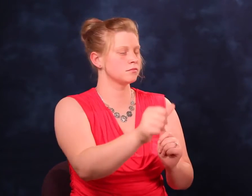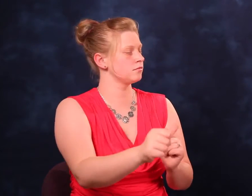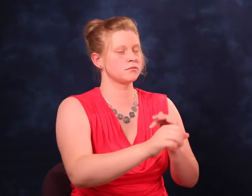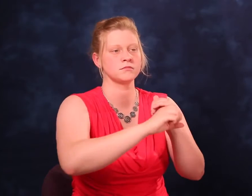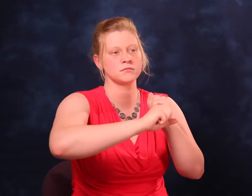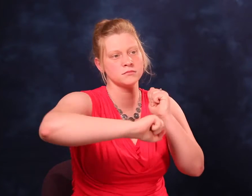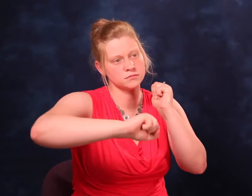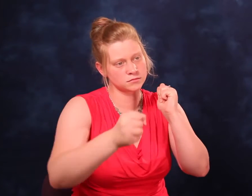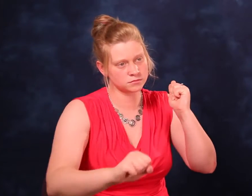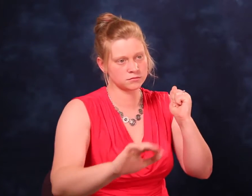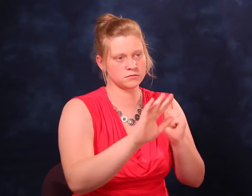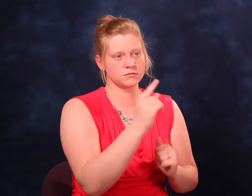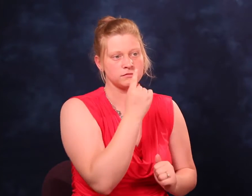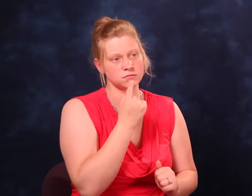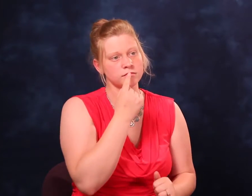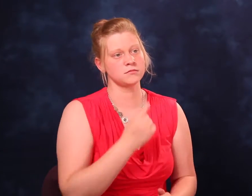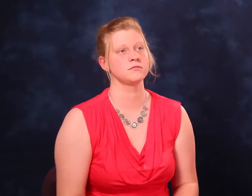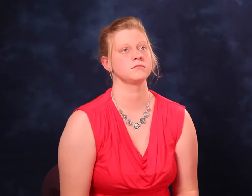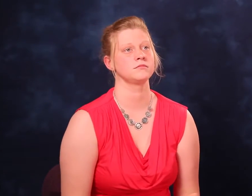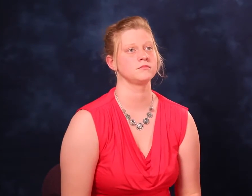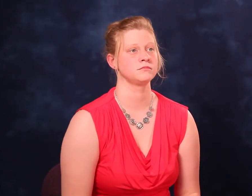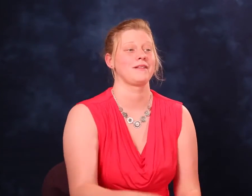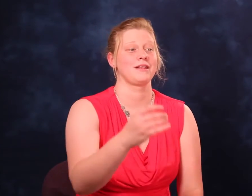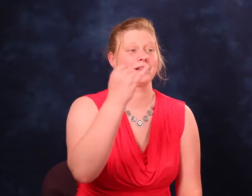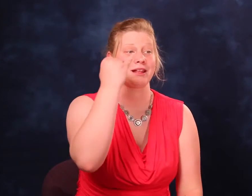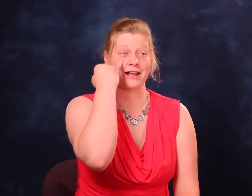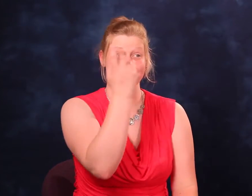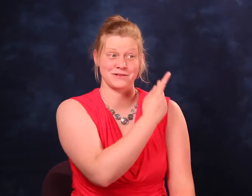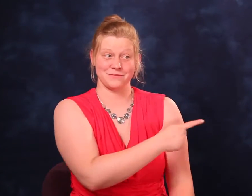Do not exaggerate your lips.